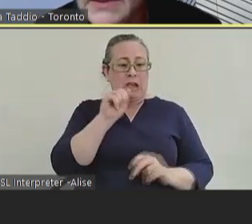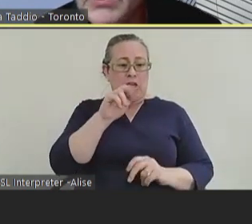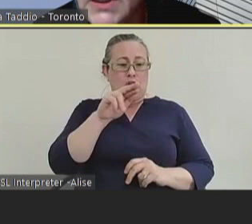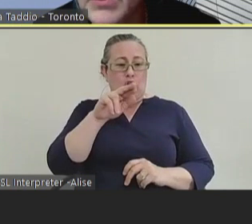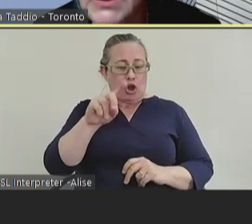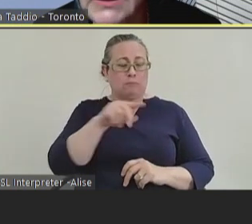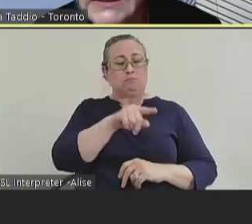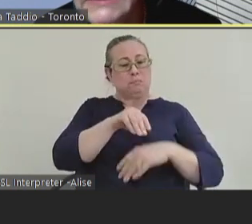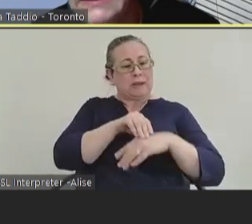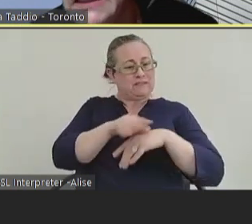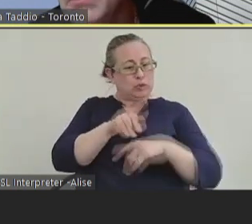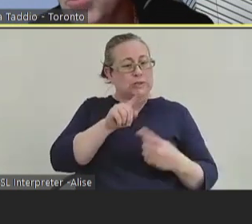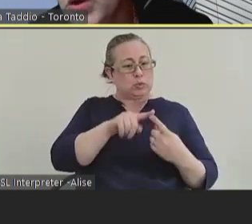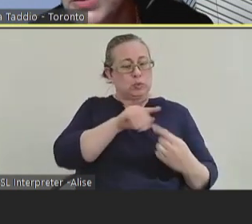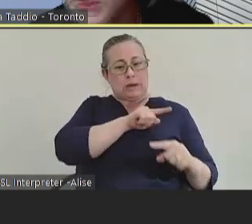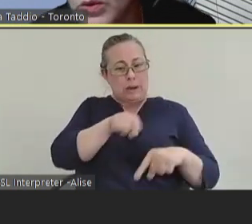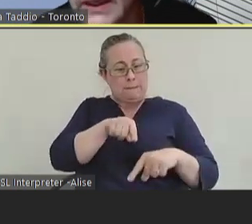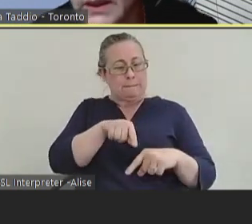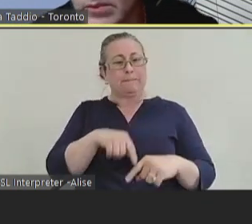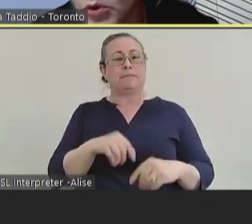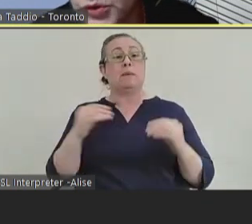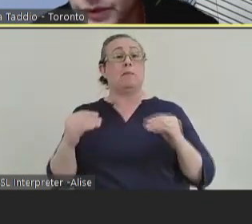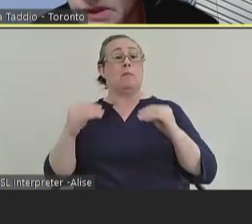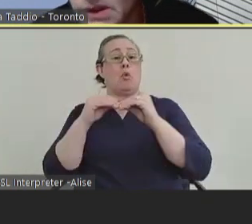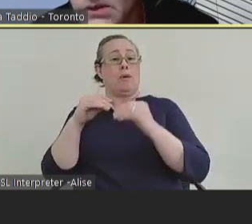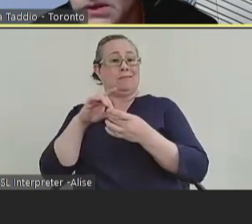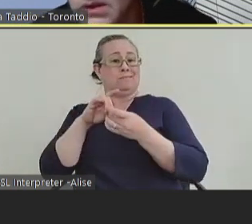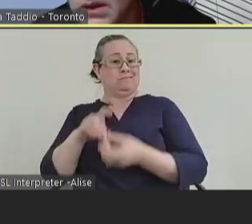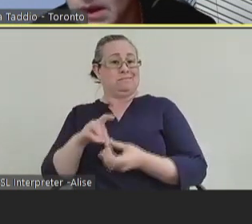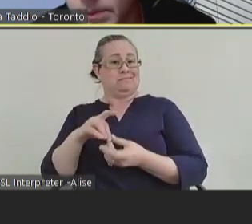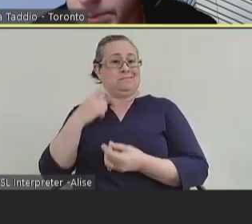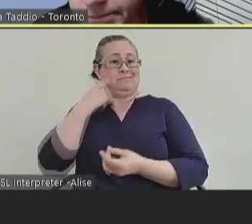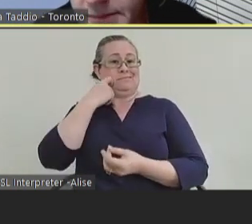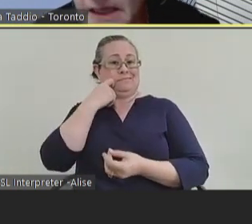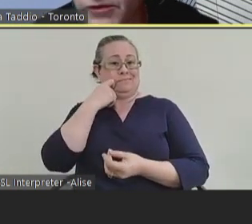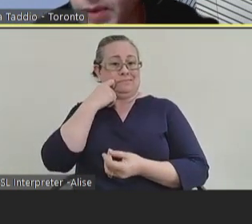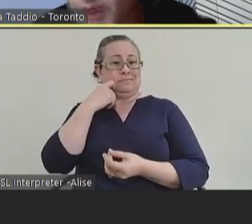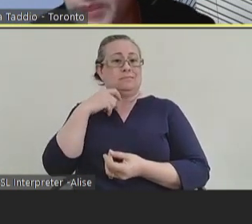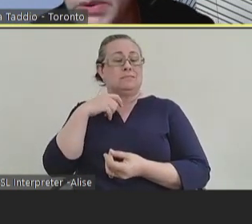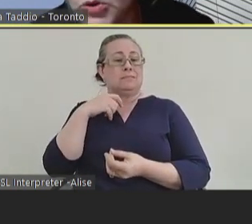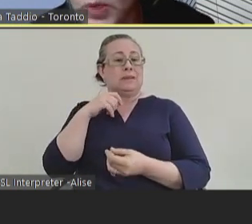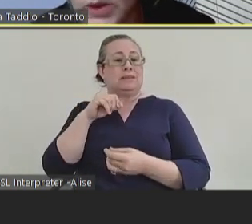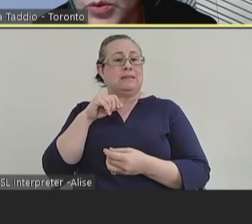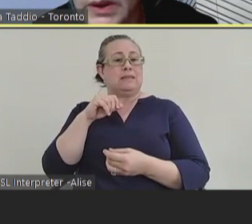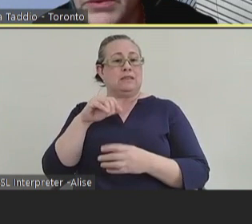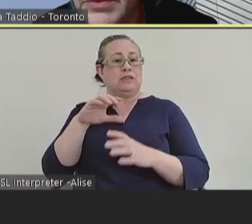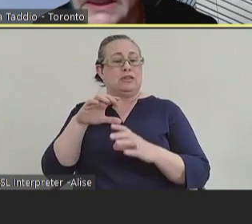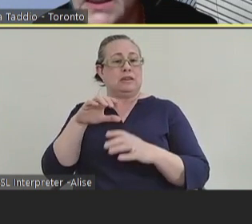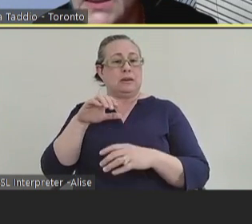them to come to the clinic, and then more so in the most recent set of pop-ups in 2023. And